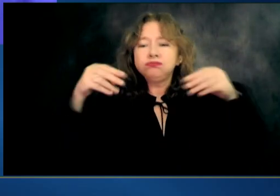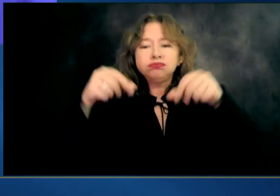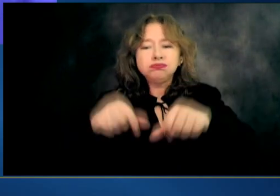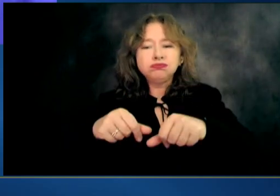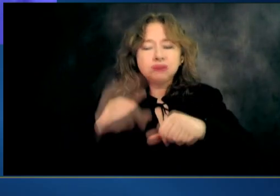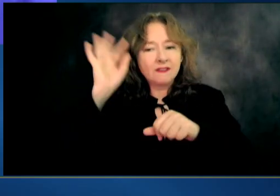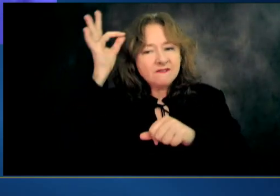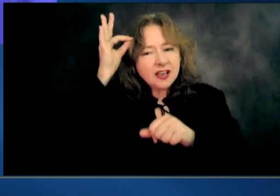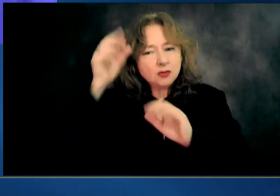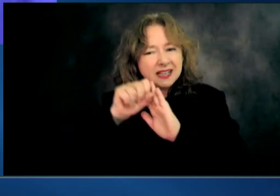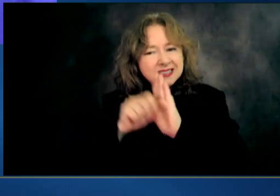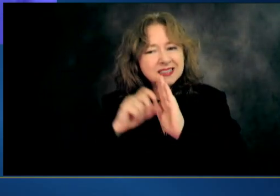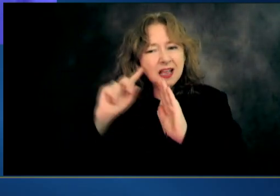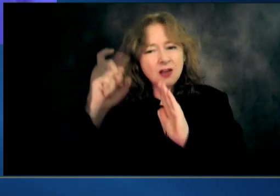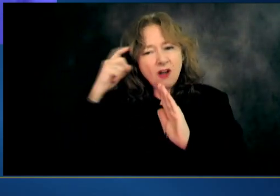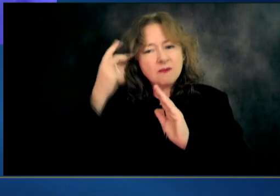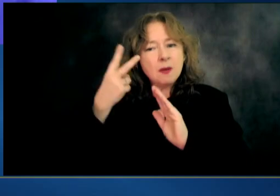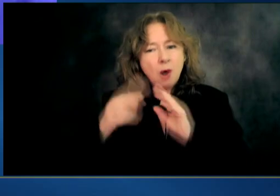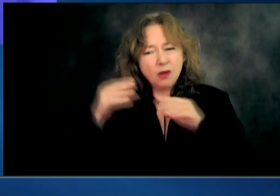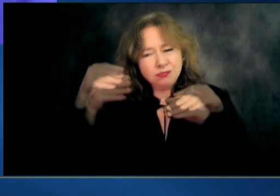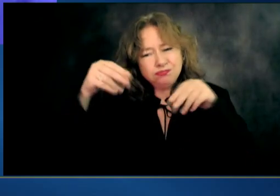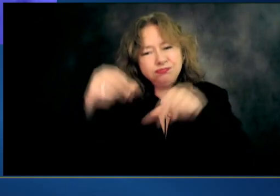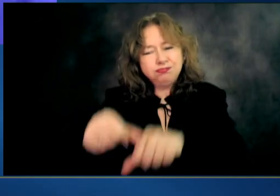to make sure people have access to the healthcare they need. We could